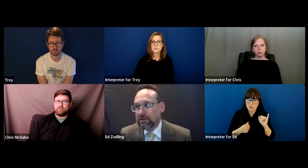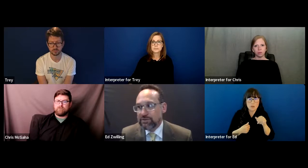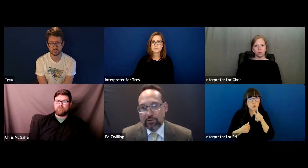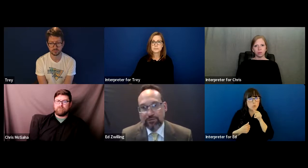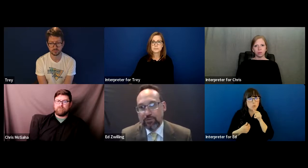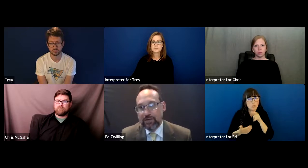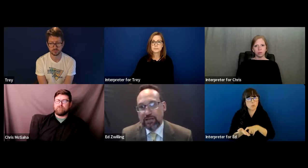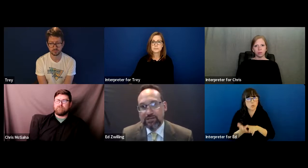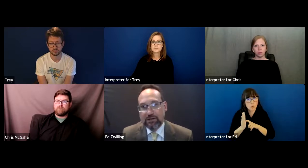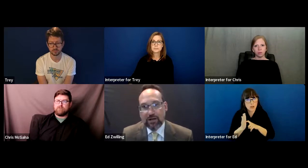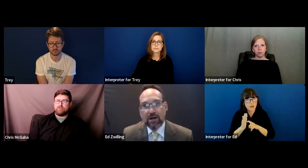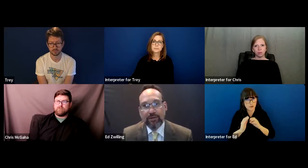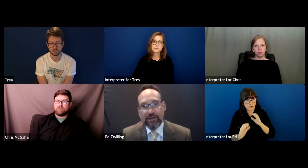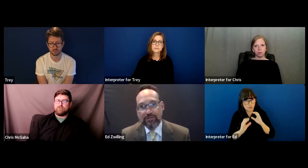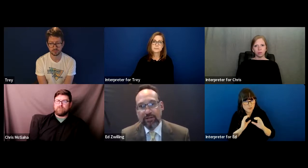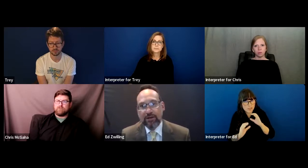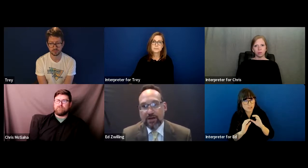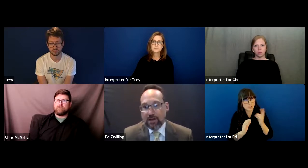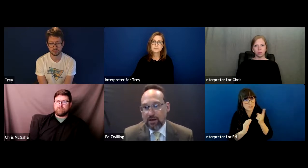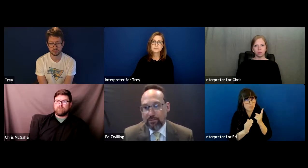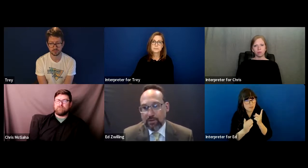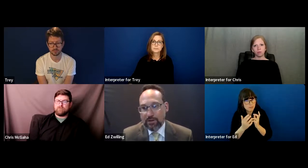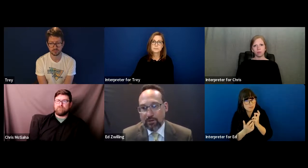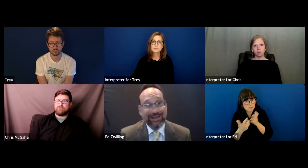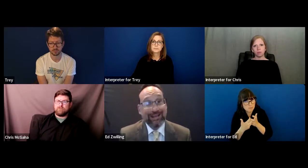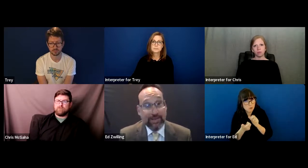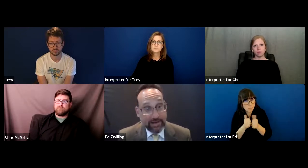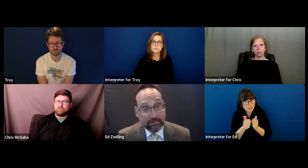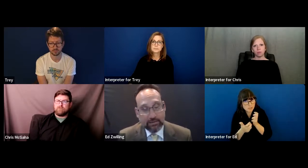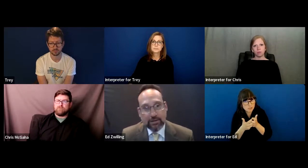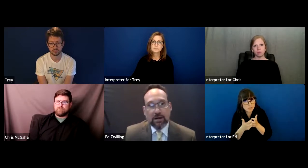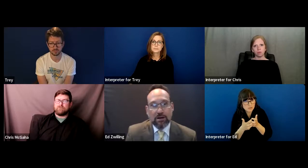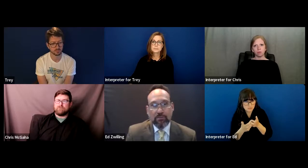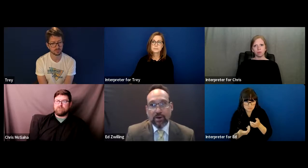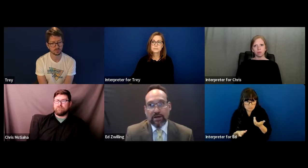some sort of communication accommodation are getting that.